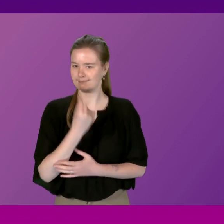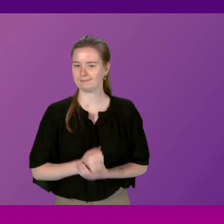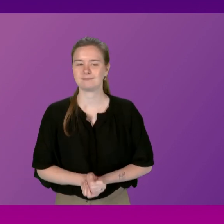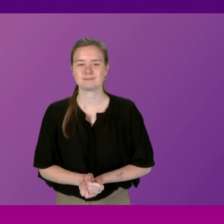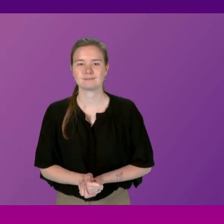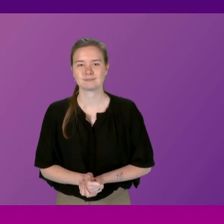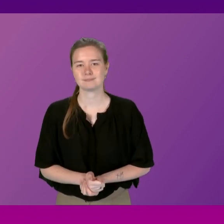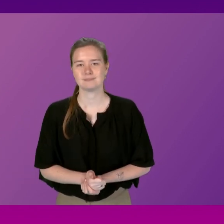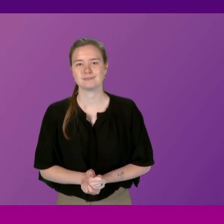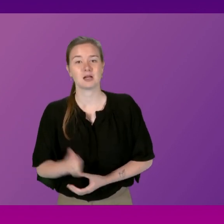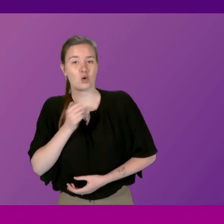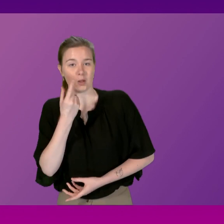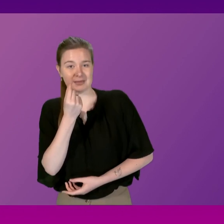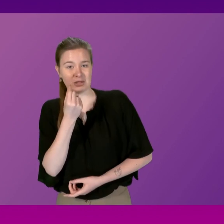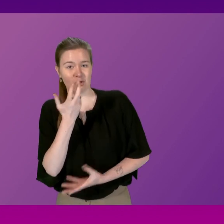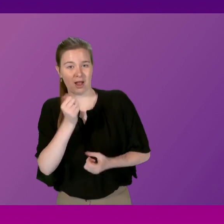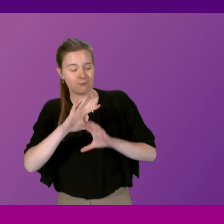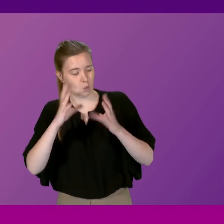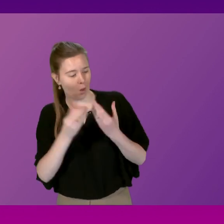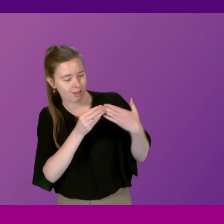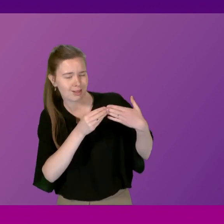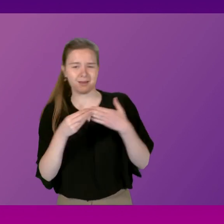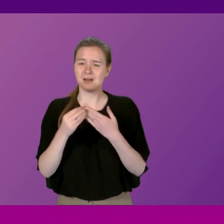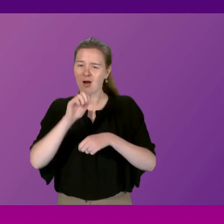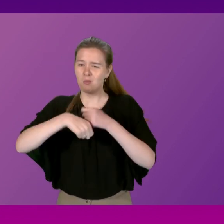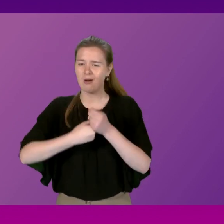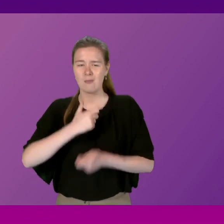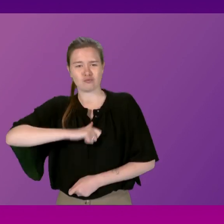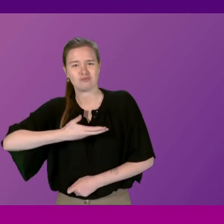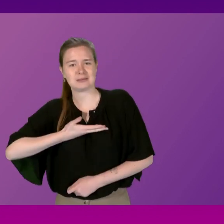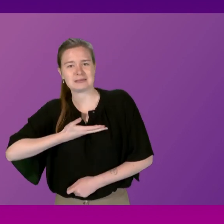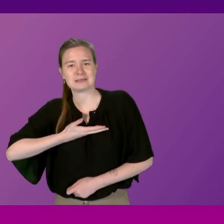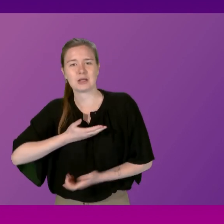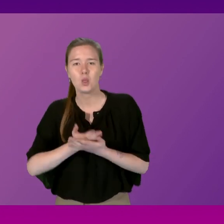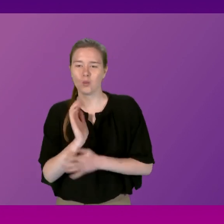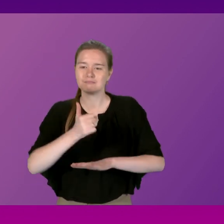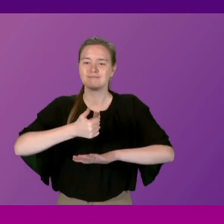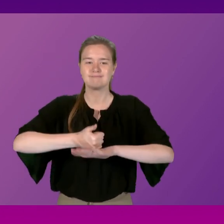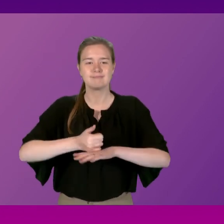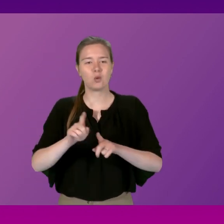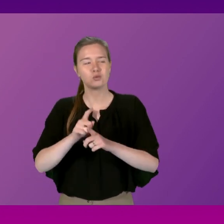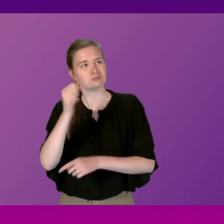Scotland has the potential to be a world leader in human rights, in both the implementation and the realisation of them.